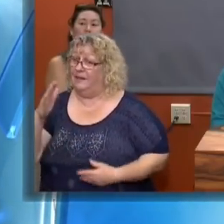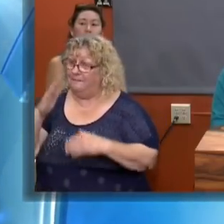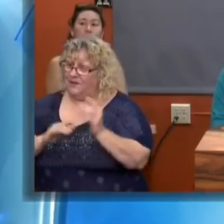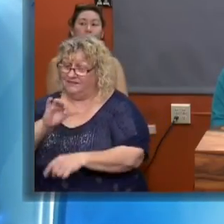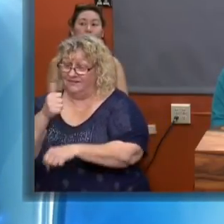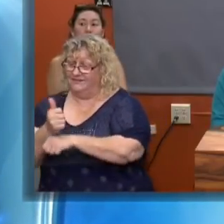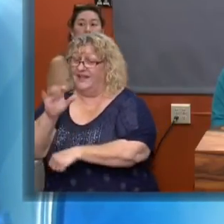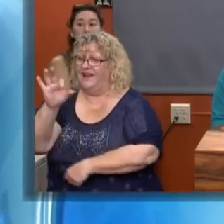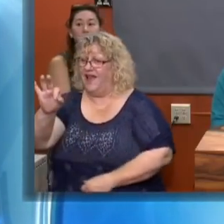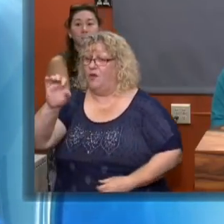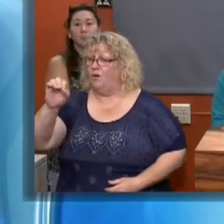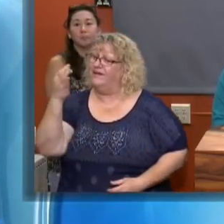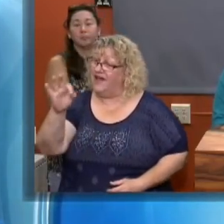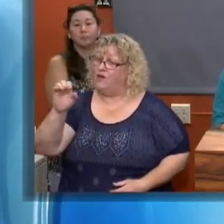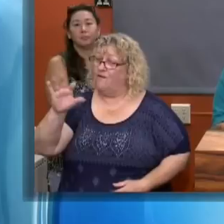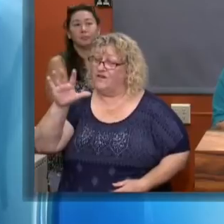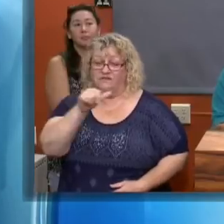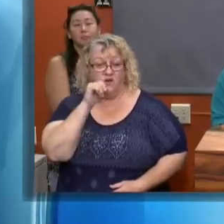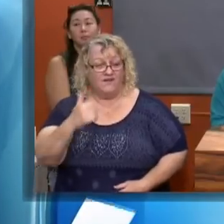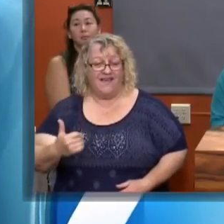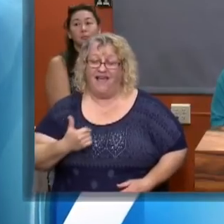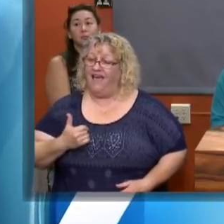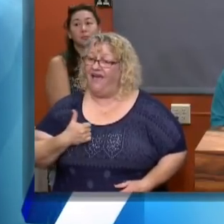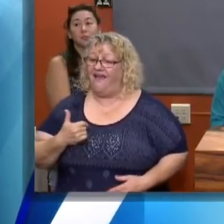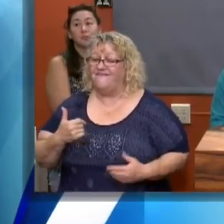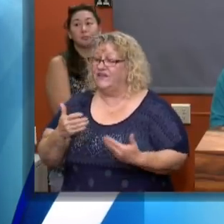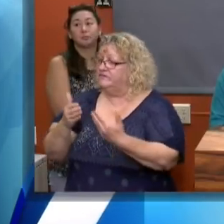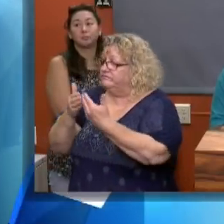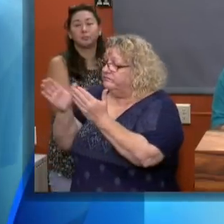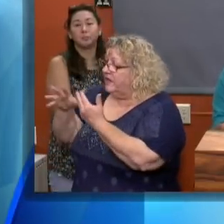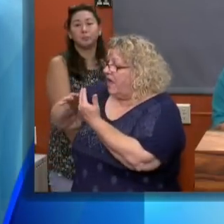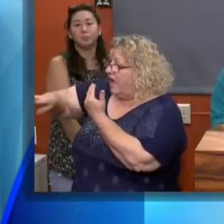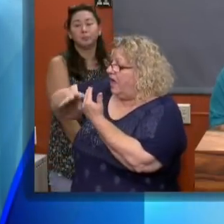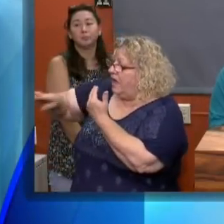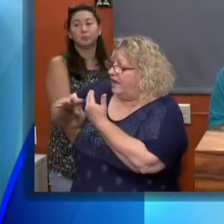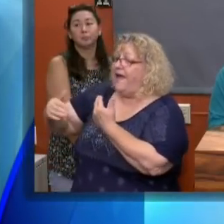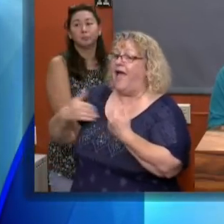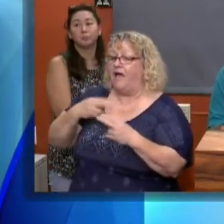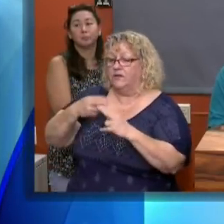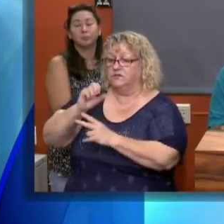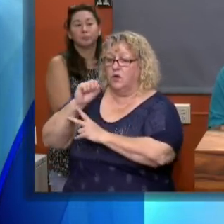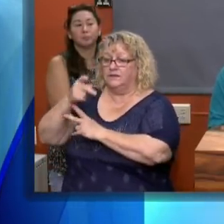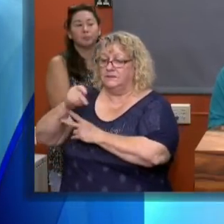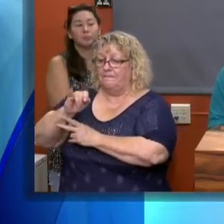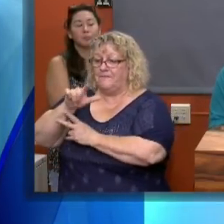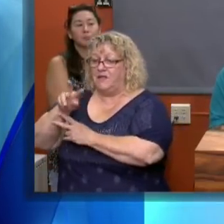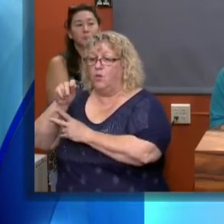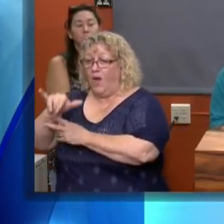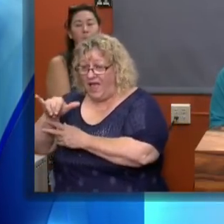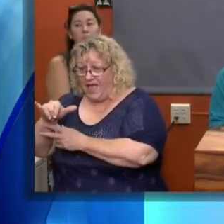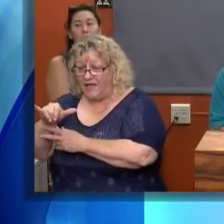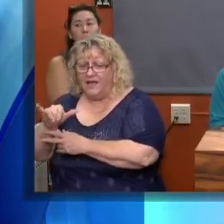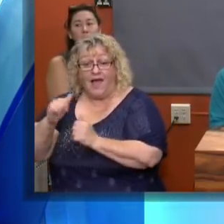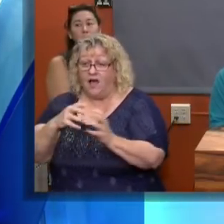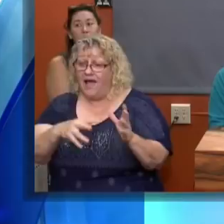WATER OUT OF THIS RESERVOIR. THIS RESERVOIR LIKE I SAID, IS WILTSE IN 1905, IT DOESN'T HAVE THE DID OUTLET STRUCTURE.